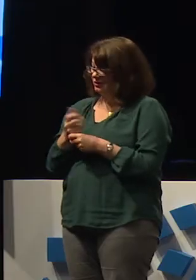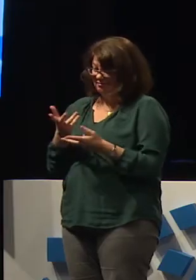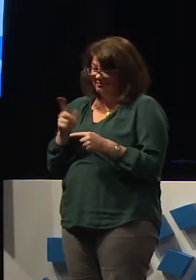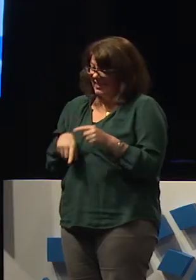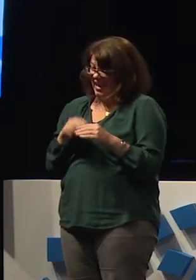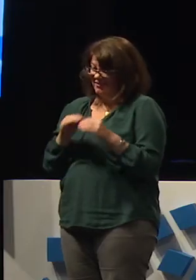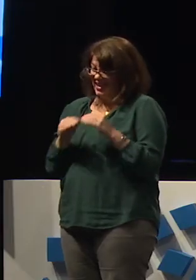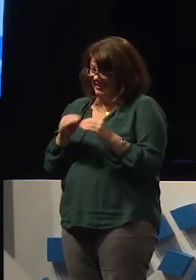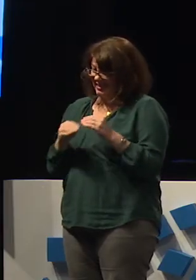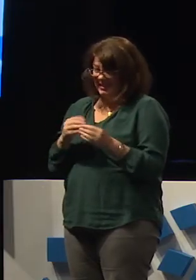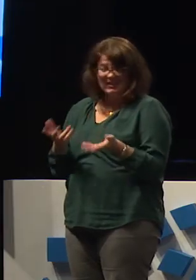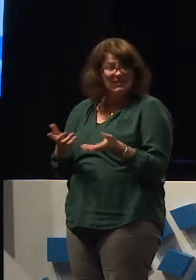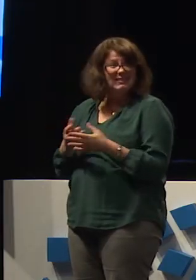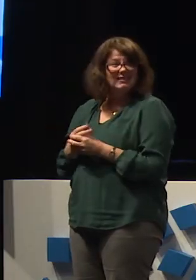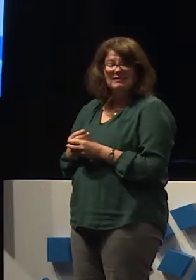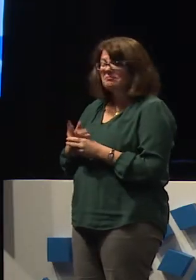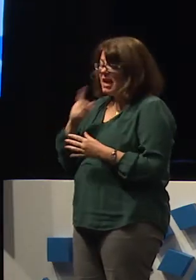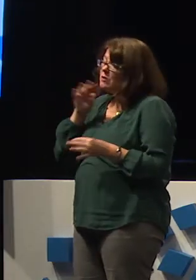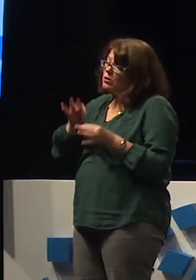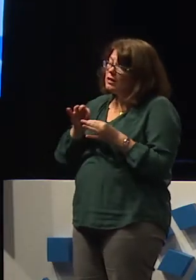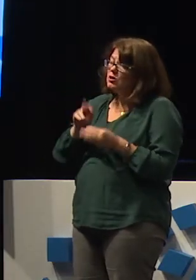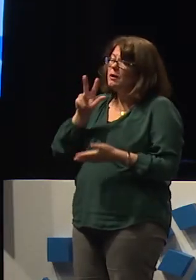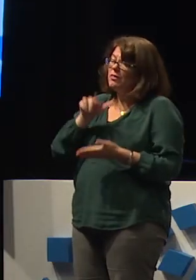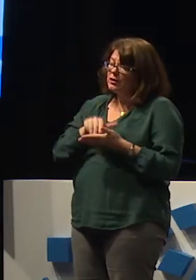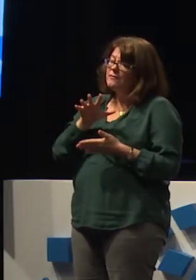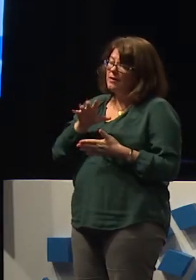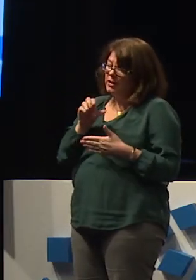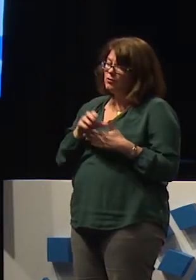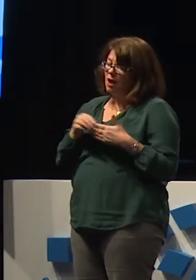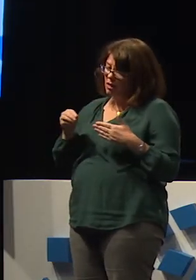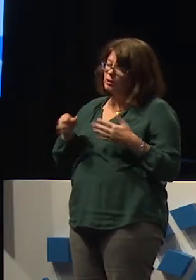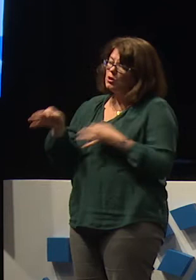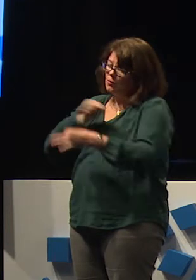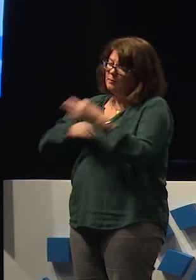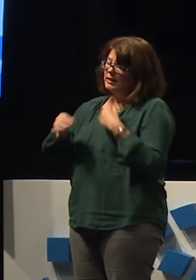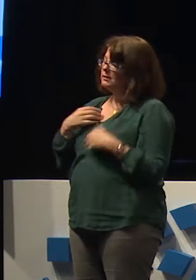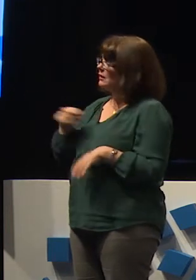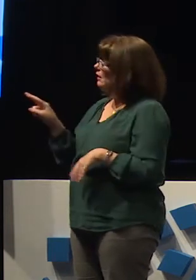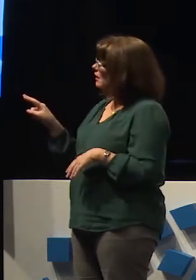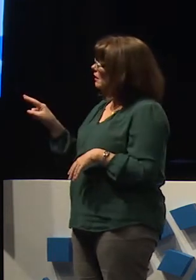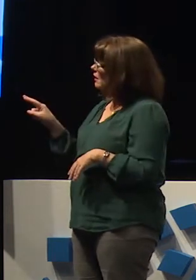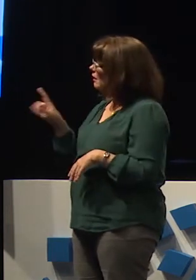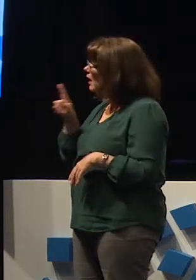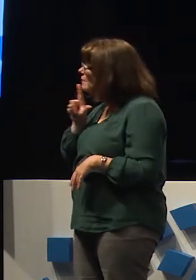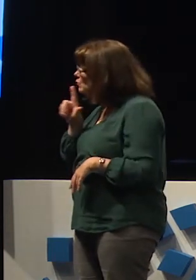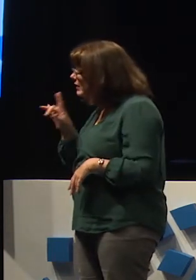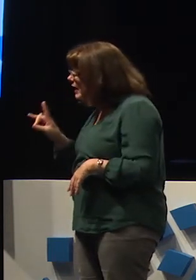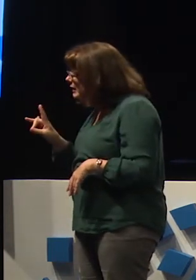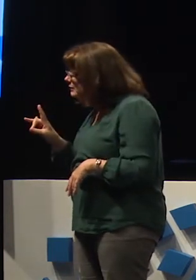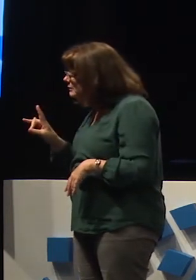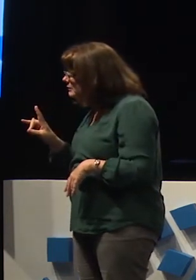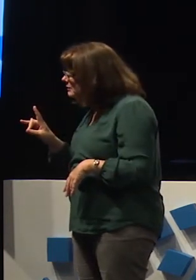cost you about $3500 to replace it I'm 28 years old and I don't have that kind